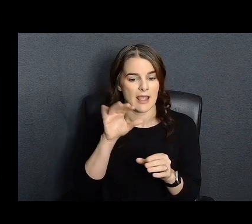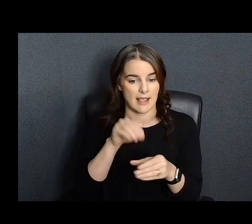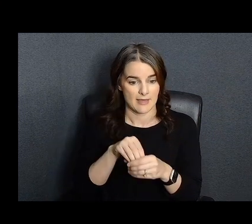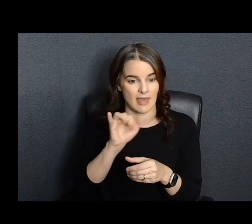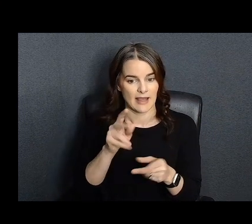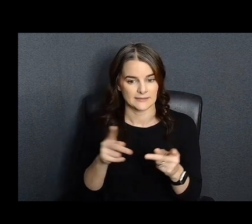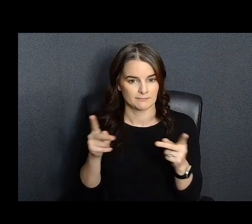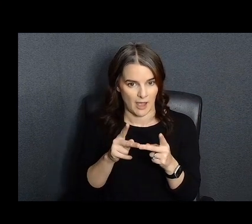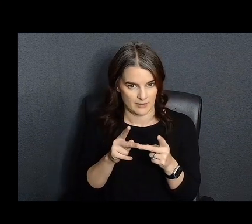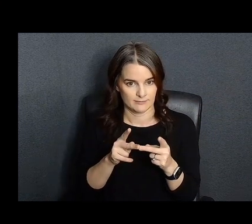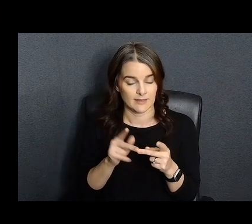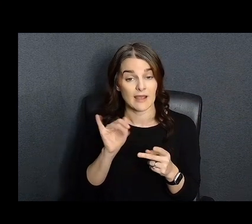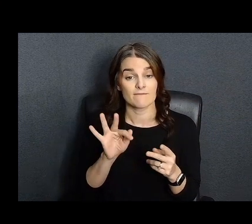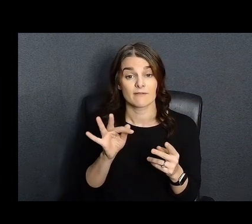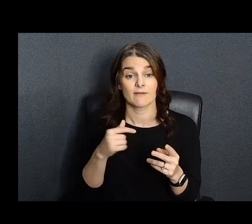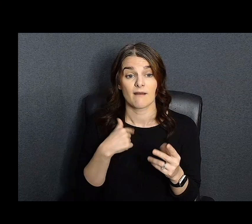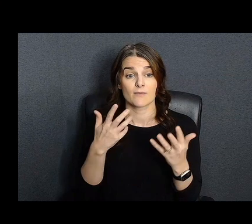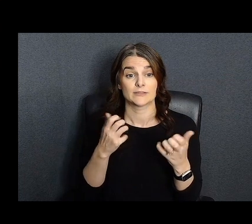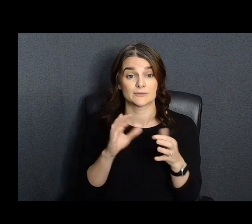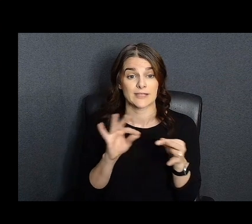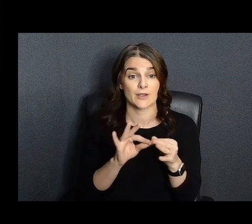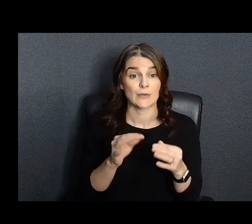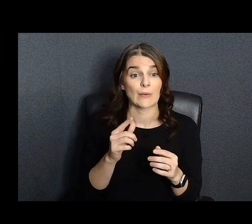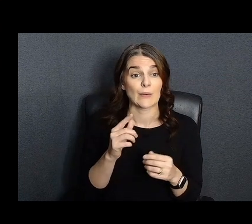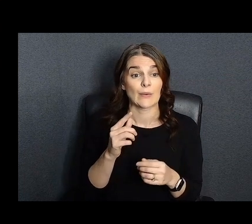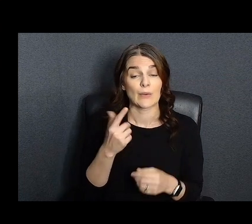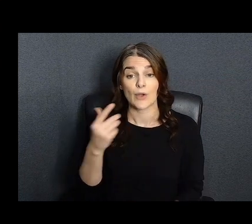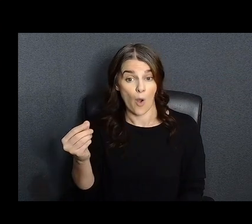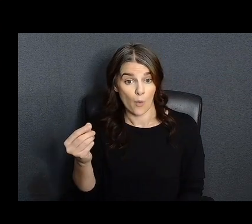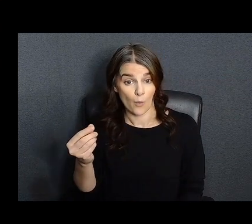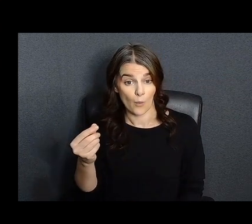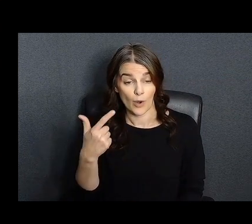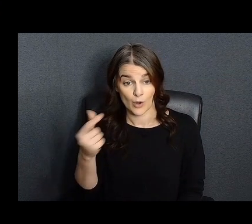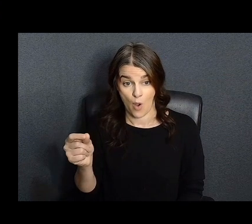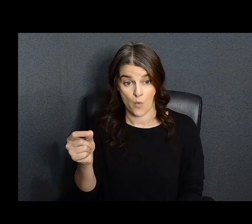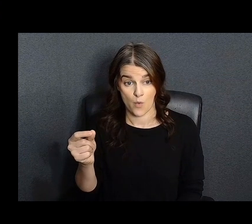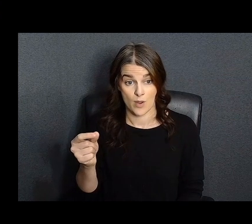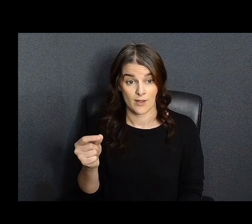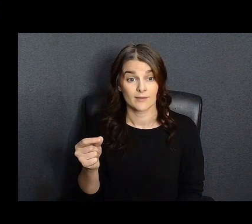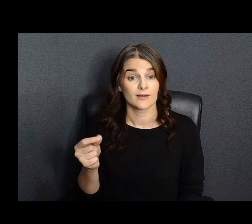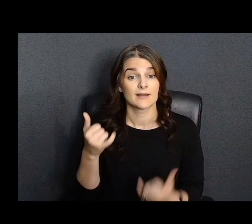So, for example, if I want to say go, I find this icon. And now go is there.